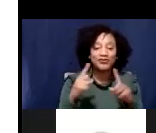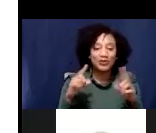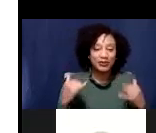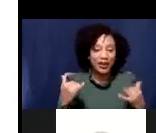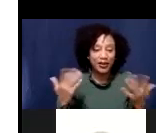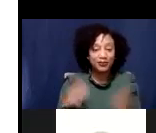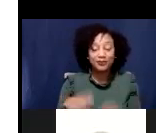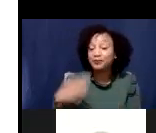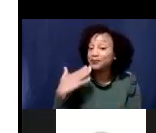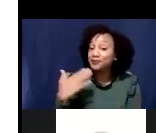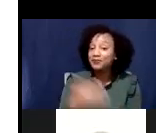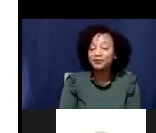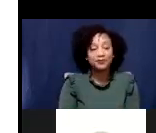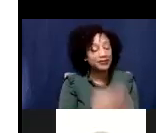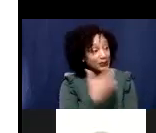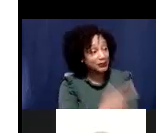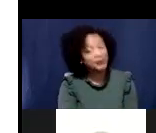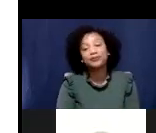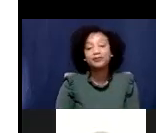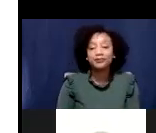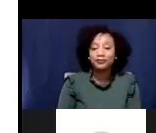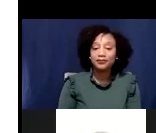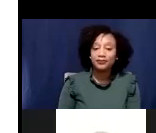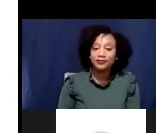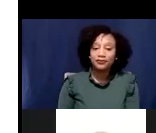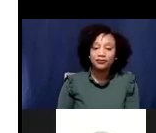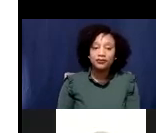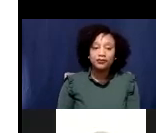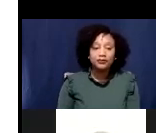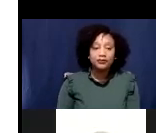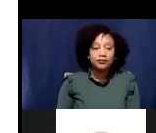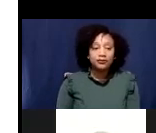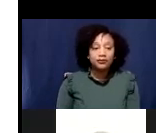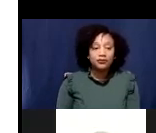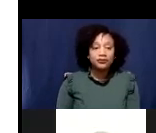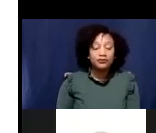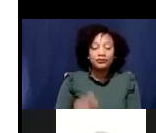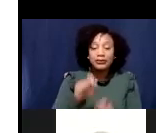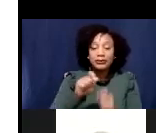Thank you. All right, specifically about project budget expenses,